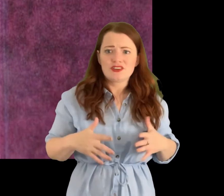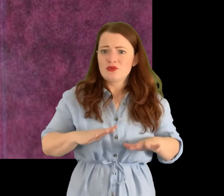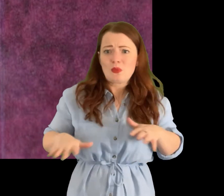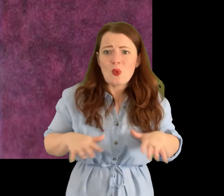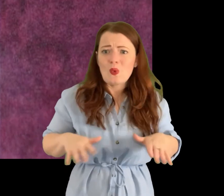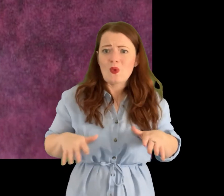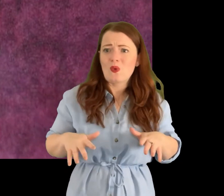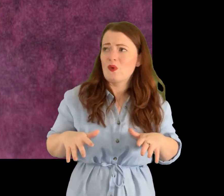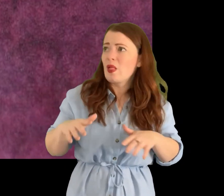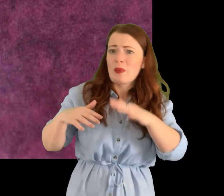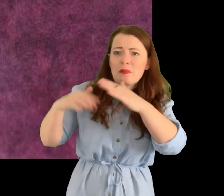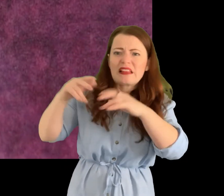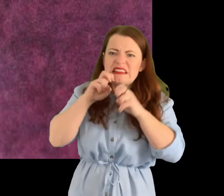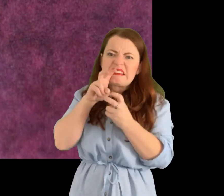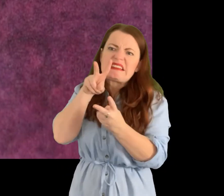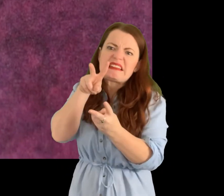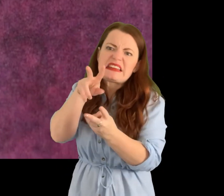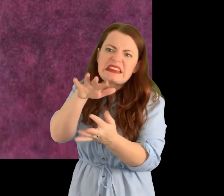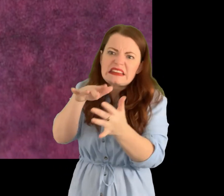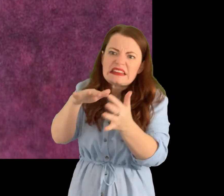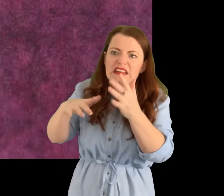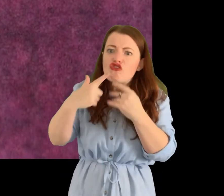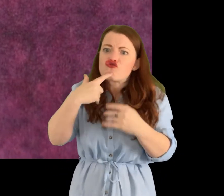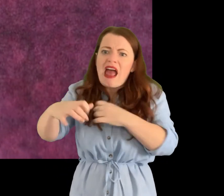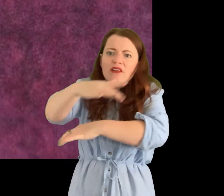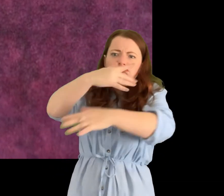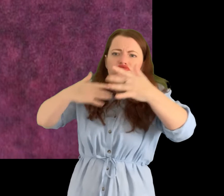A hissing came out from the building Crimson fog crept up their bodies